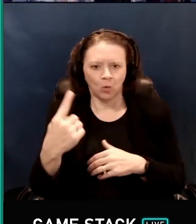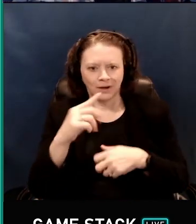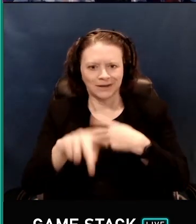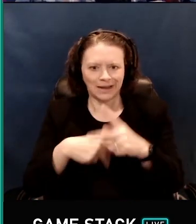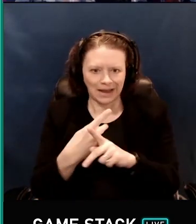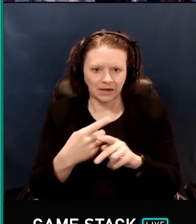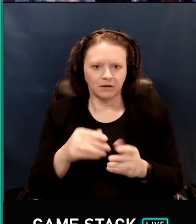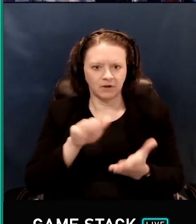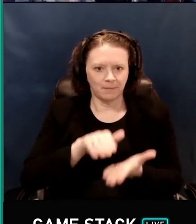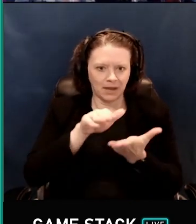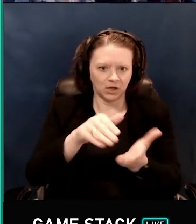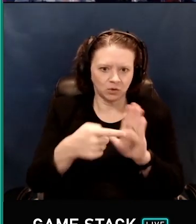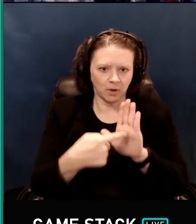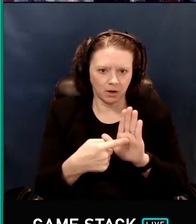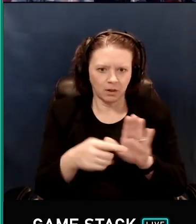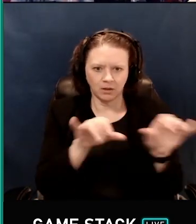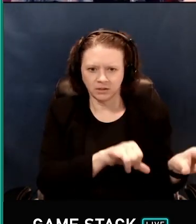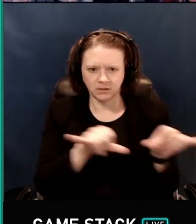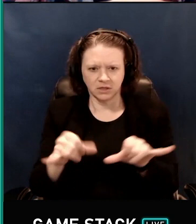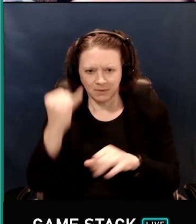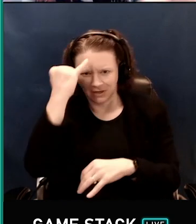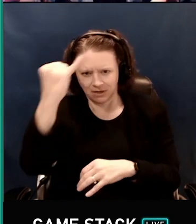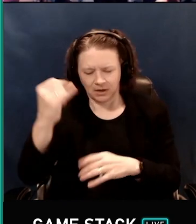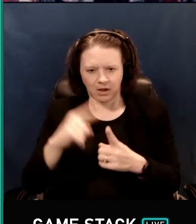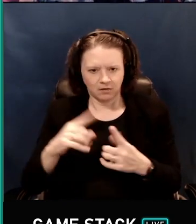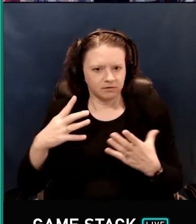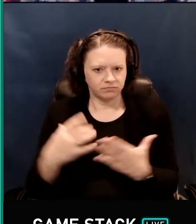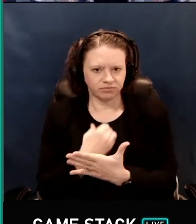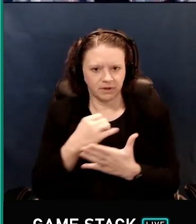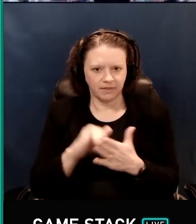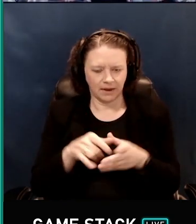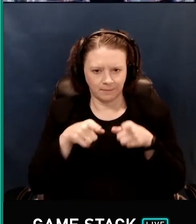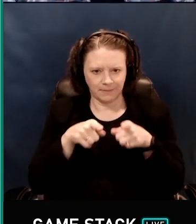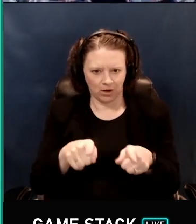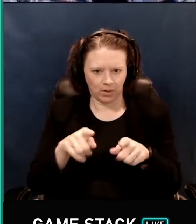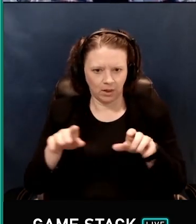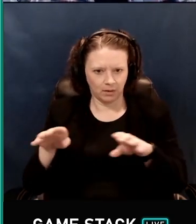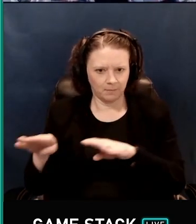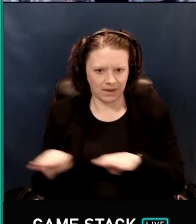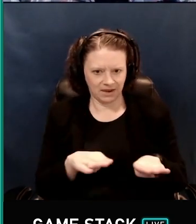The same idea of leveraging the parallel behavior of the system